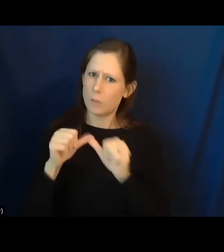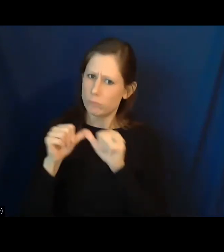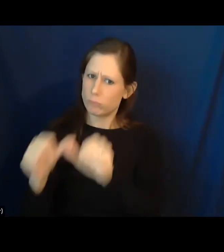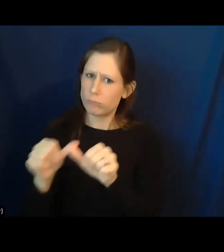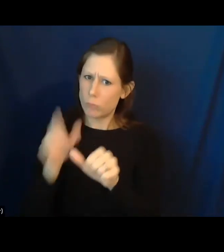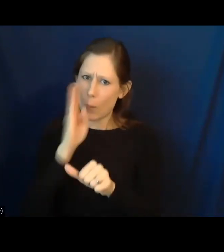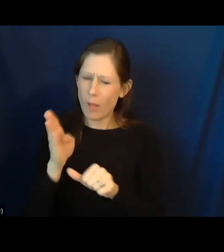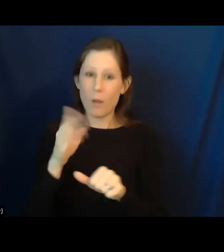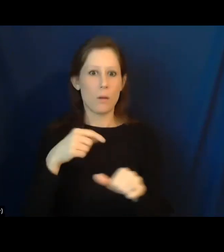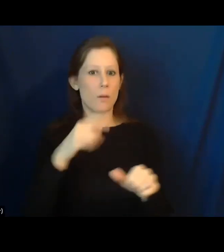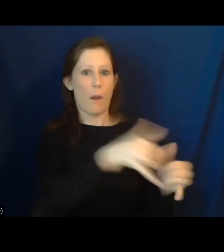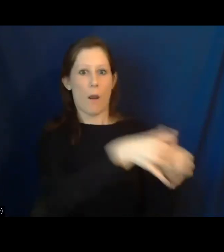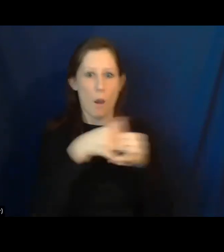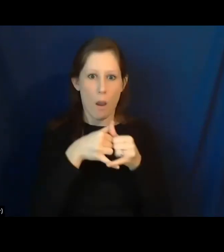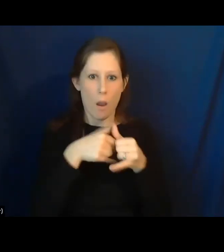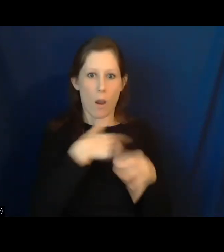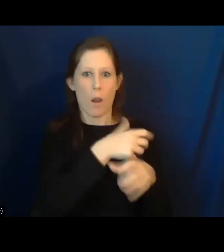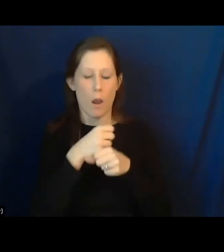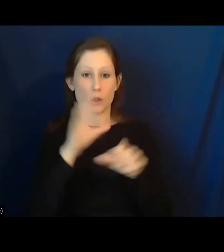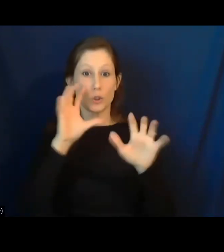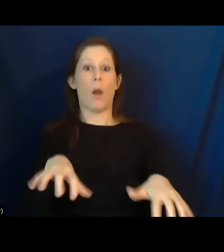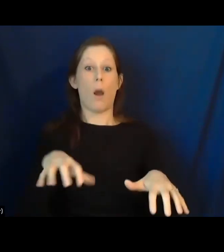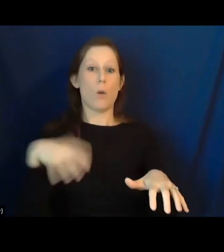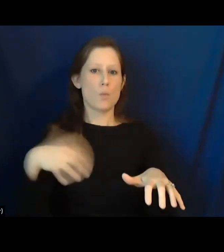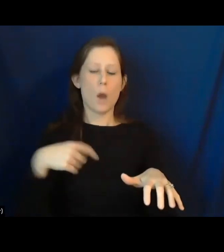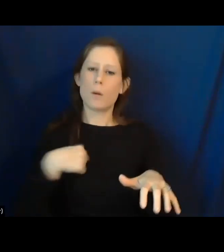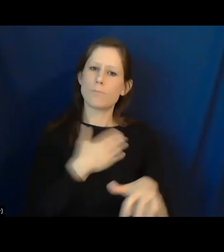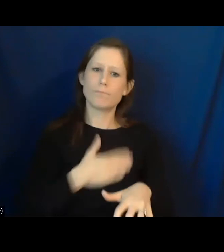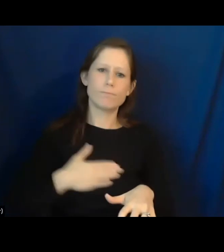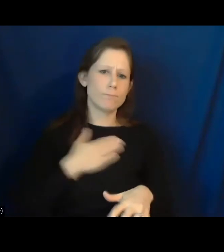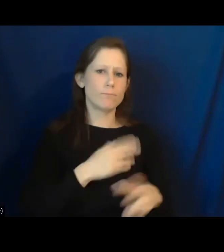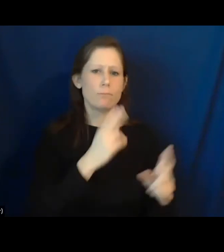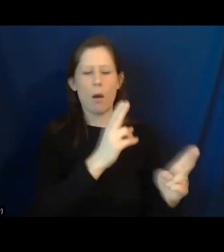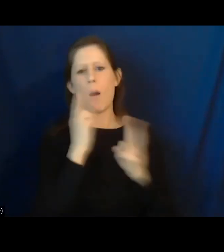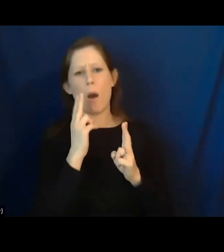was shocked, but I am so pleased and so honored to receive this award. Just to kind of give